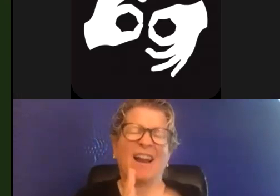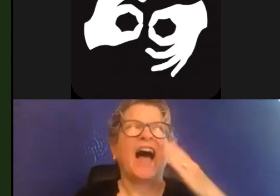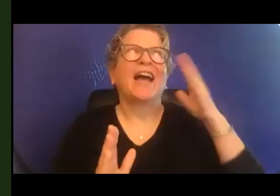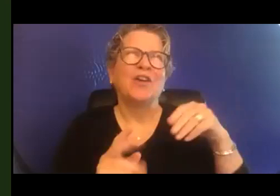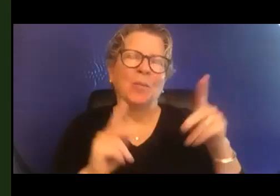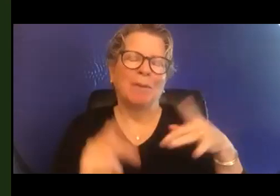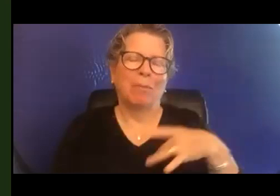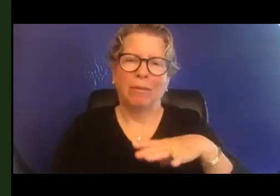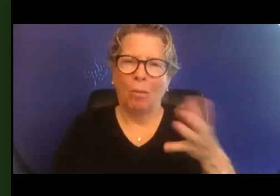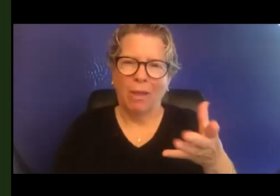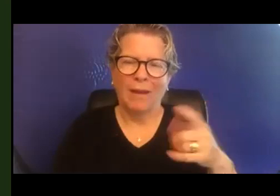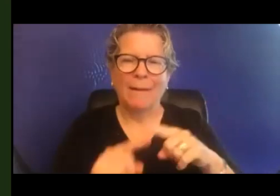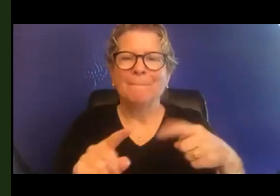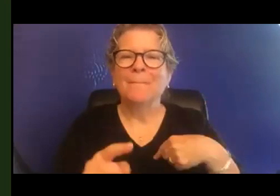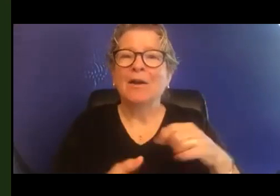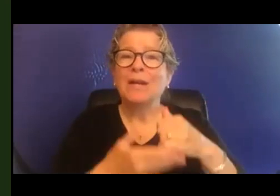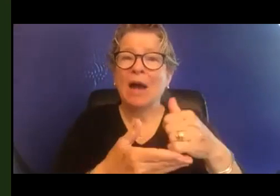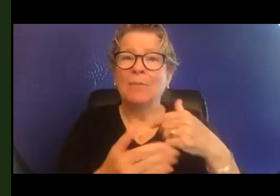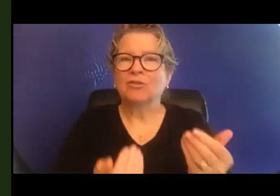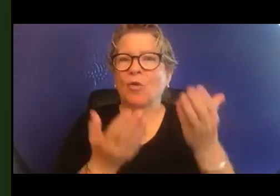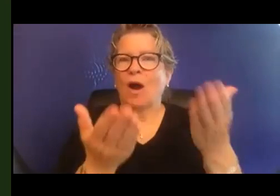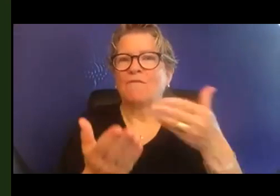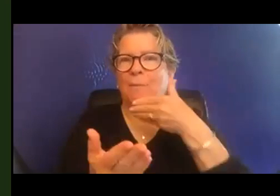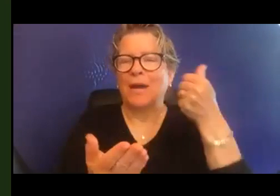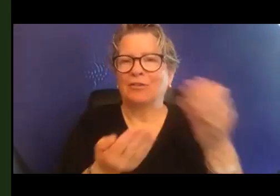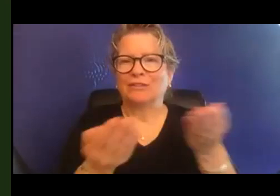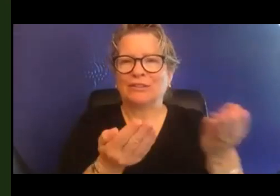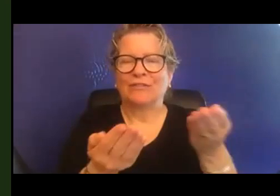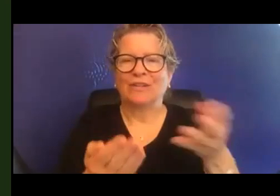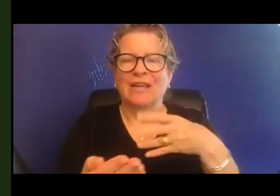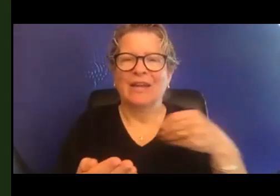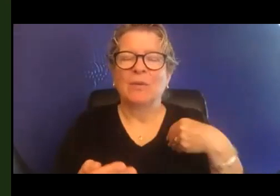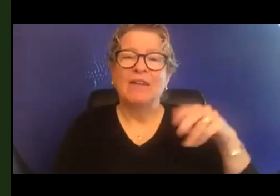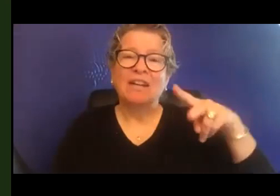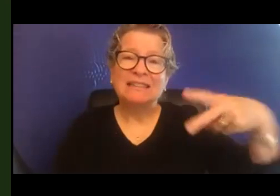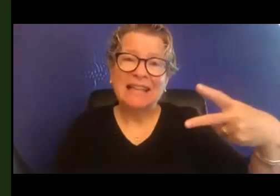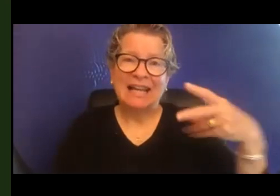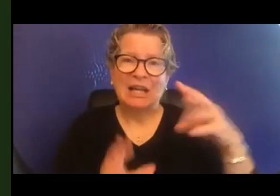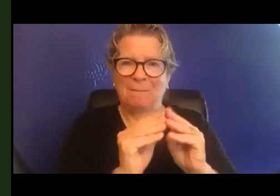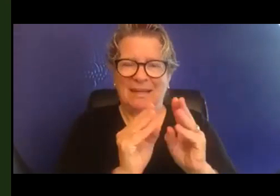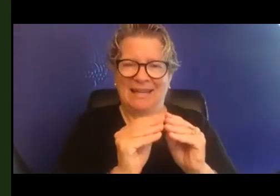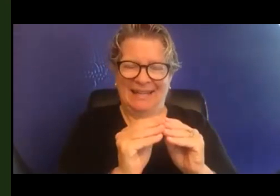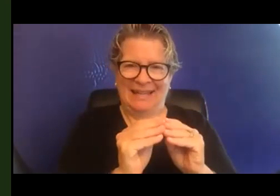them myself. This does help us give you better service. We have a second meeting, so you have a chance to give us some